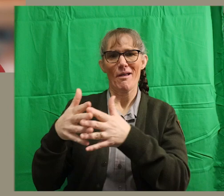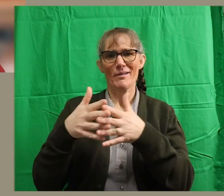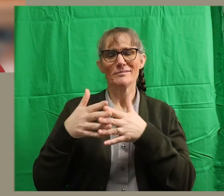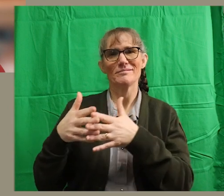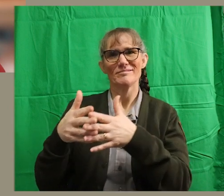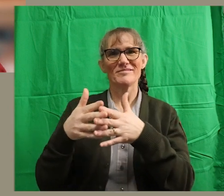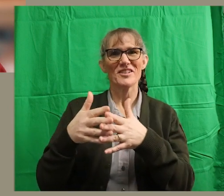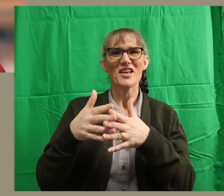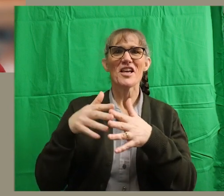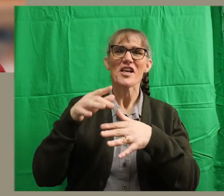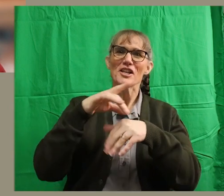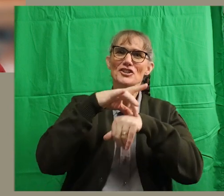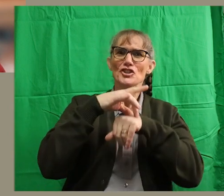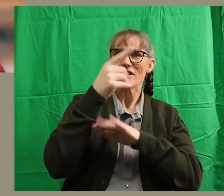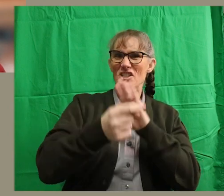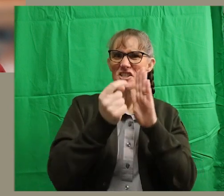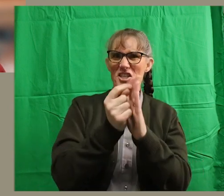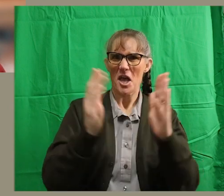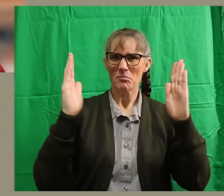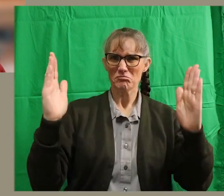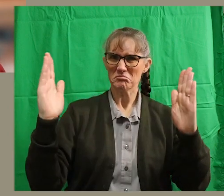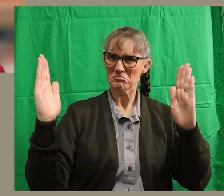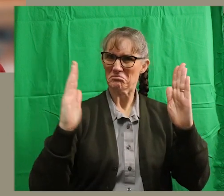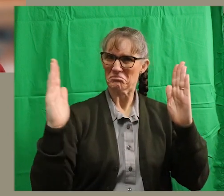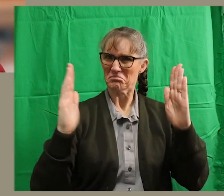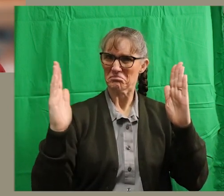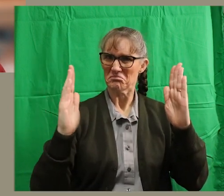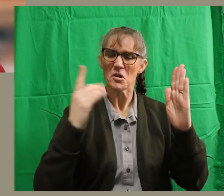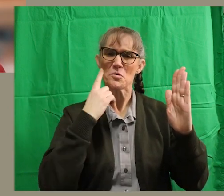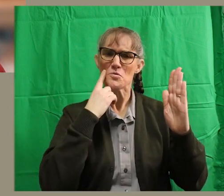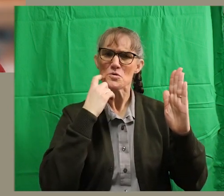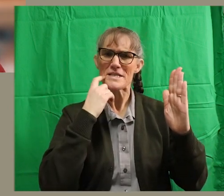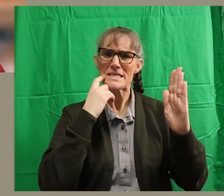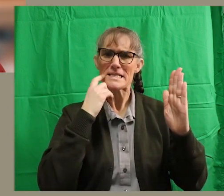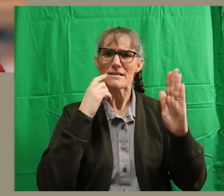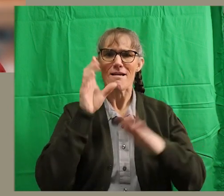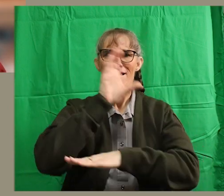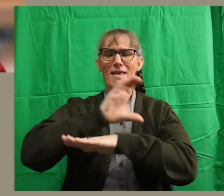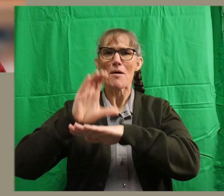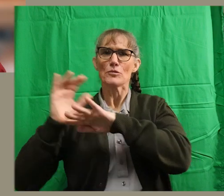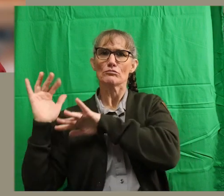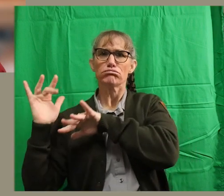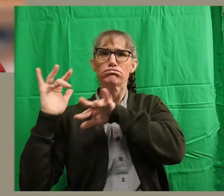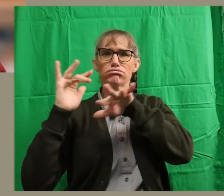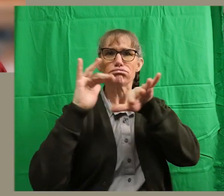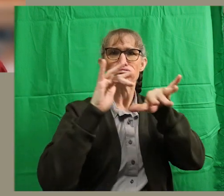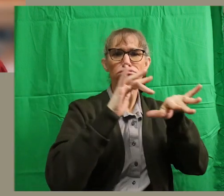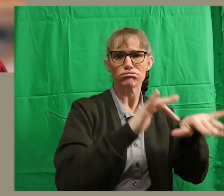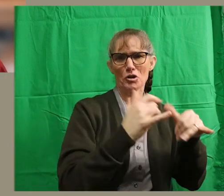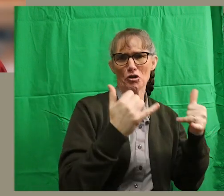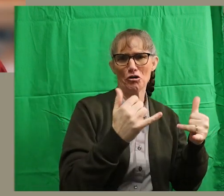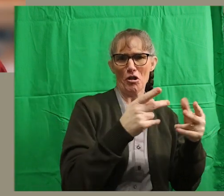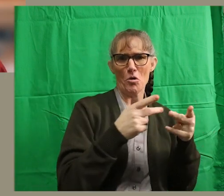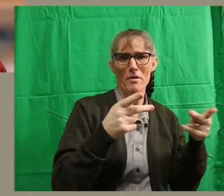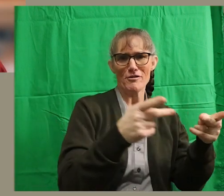It's only relatively recently in geologic time that they migrated to where we know camels